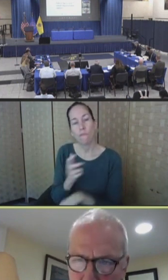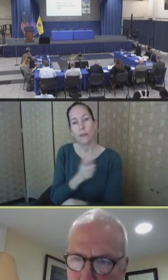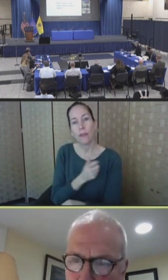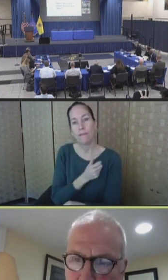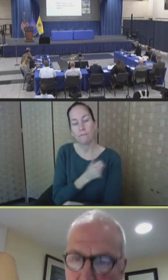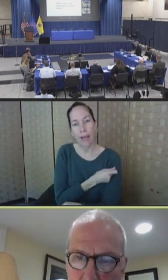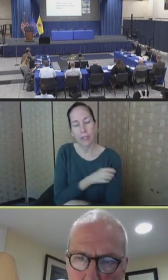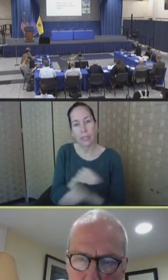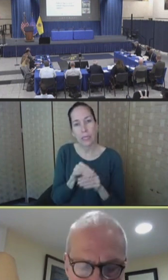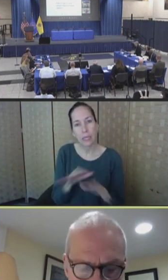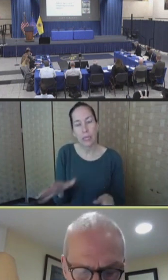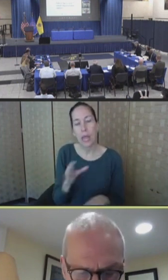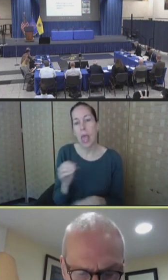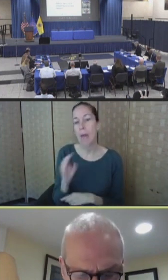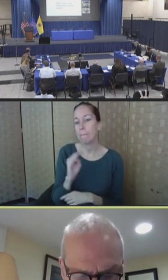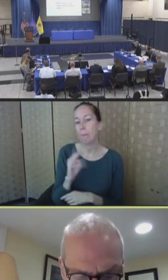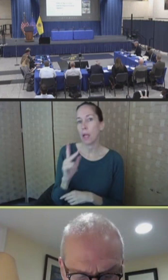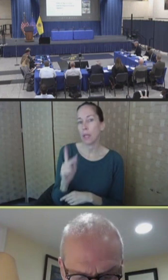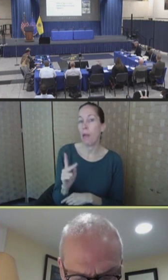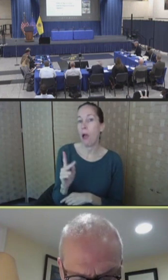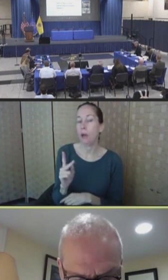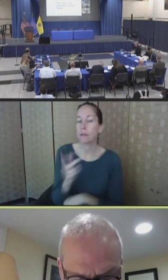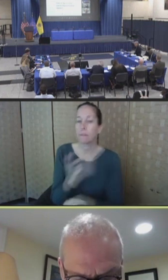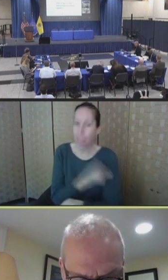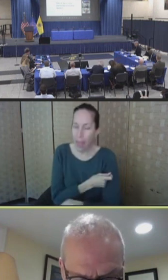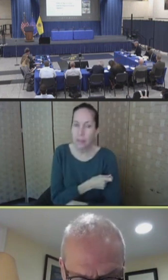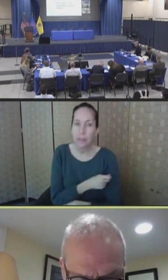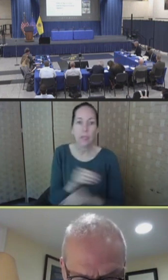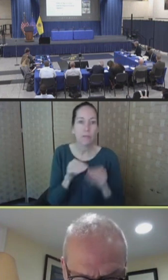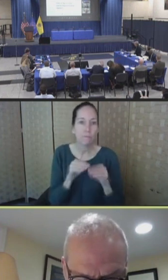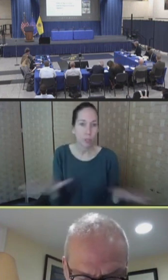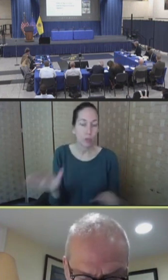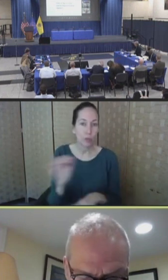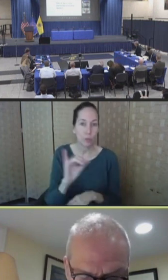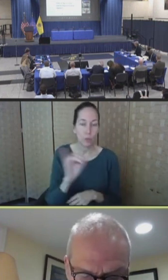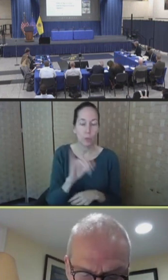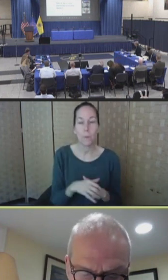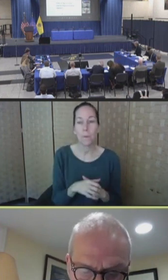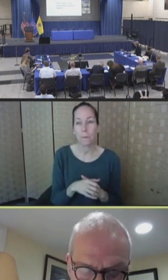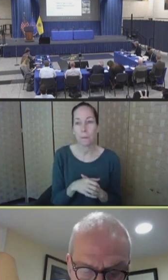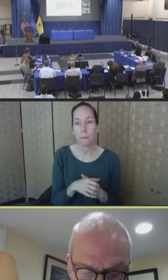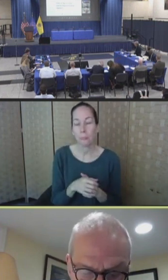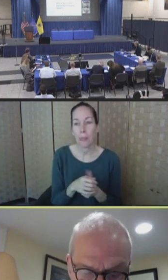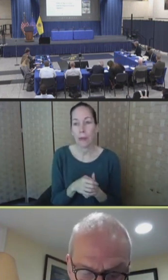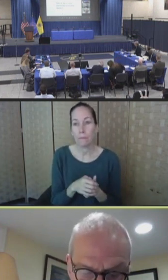Relevant to the COVID issue, a second thing I wanted to highlight as a report, NACCHO recently